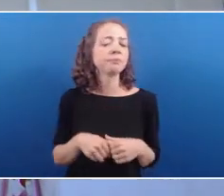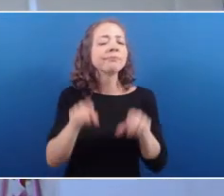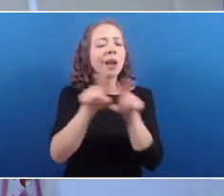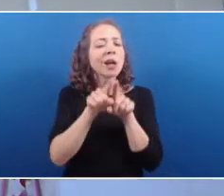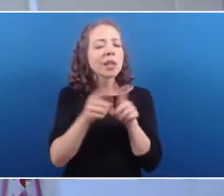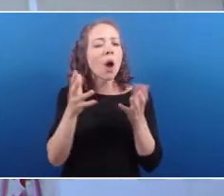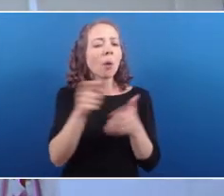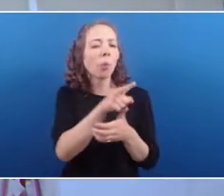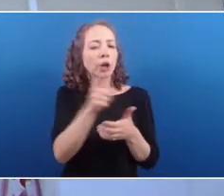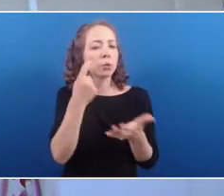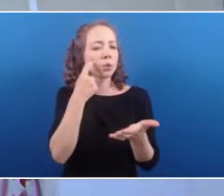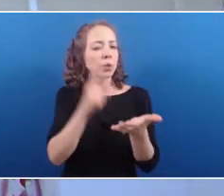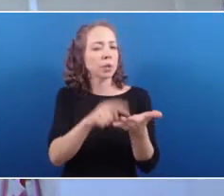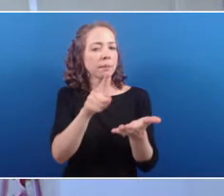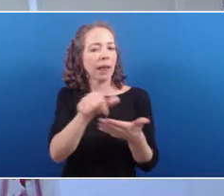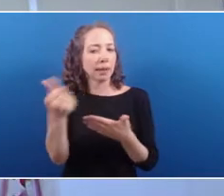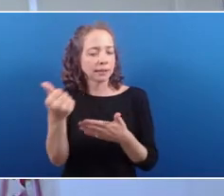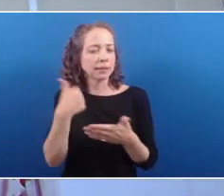we have that specifically deep dives into